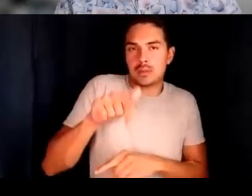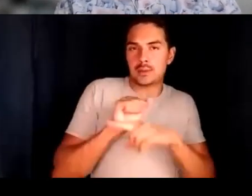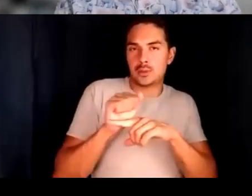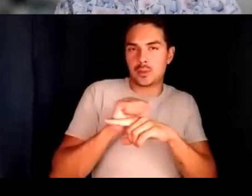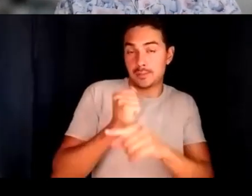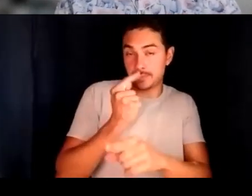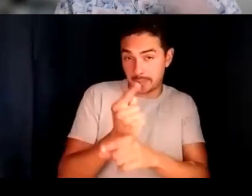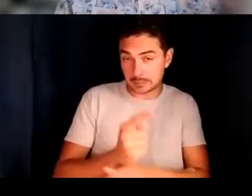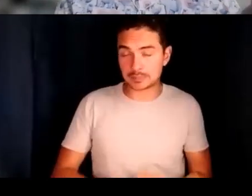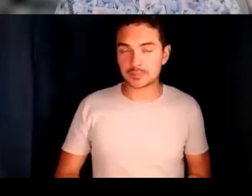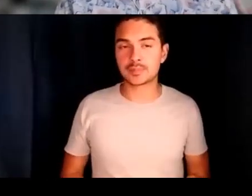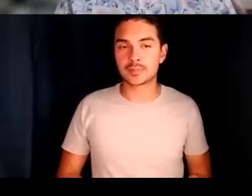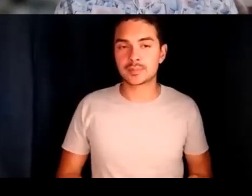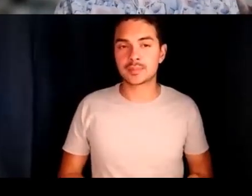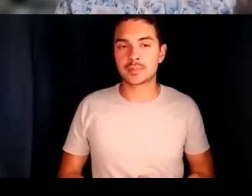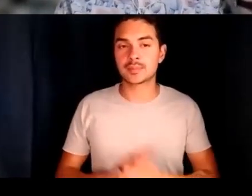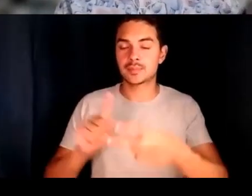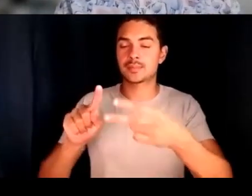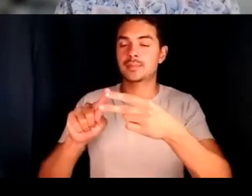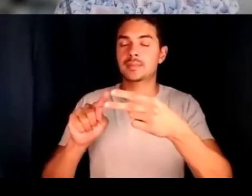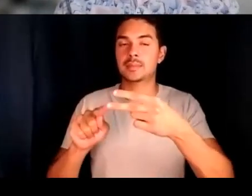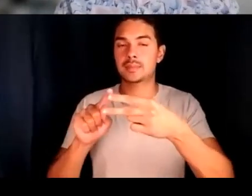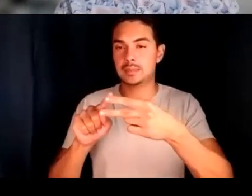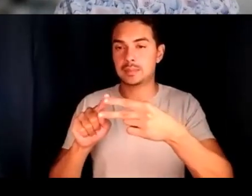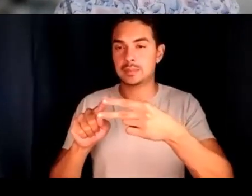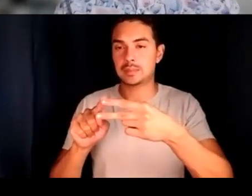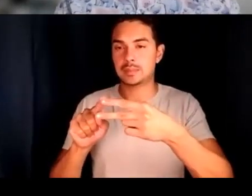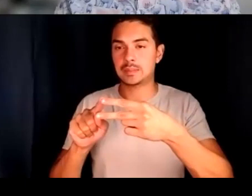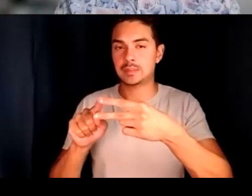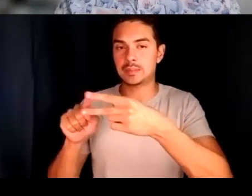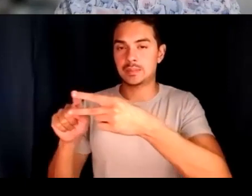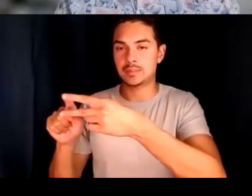And so the first one here is to be trans-affirming.